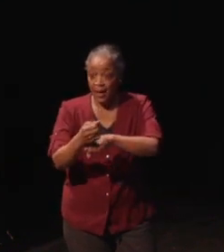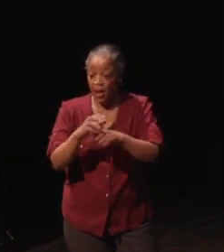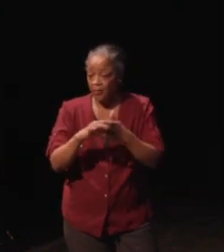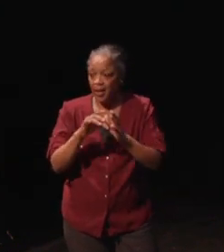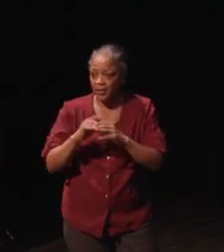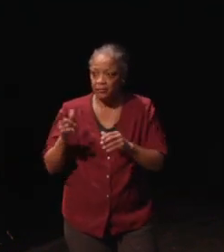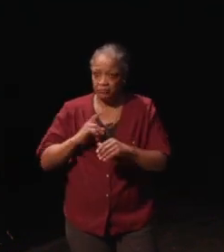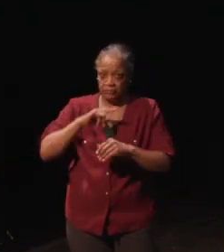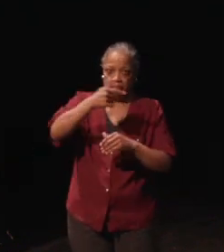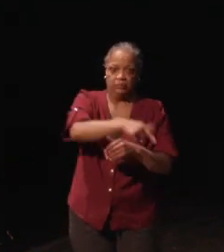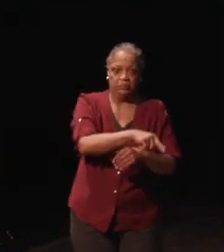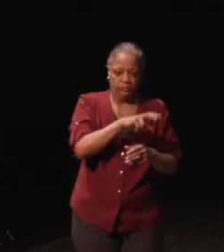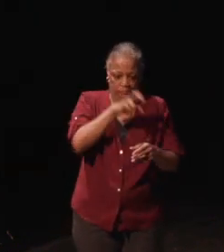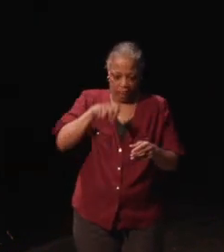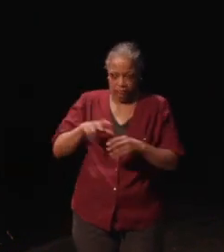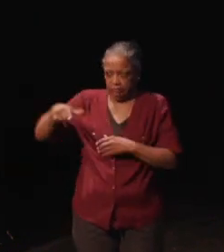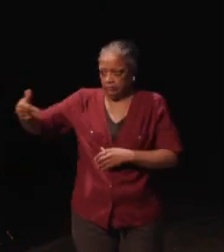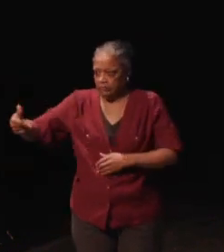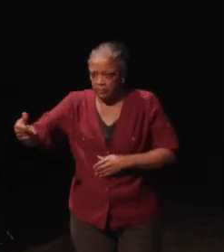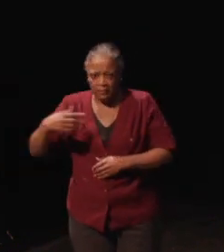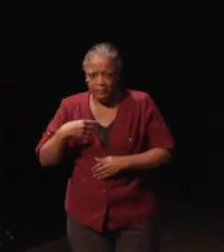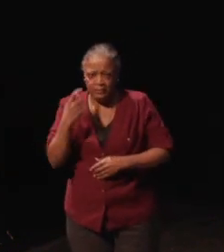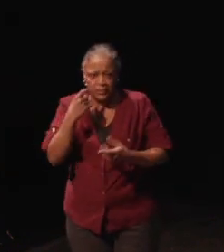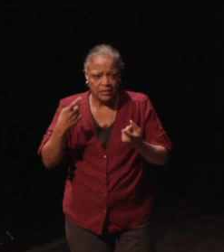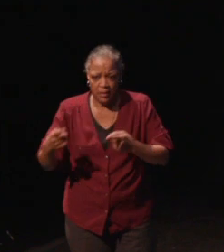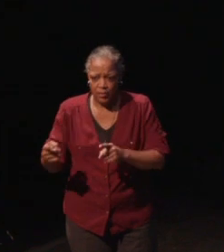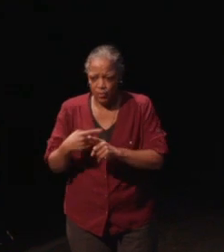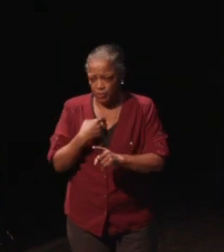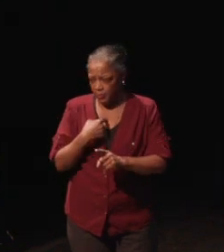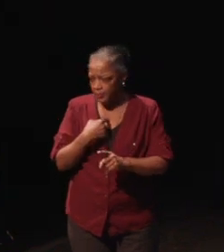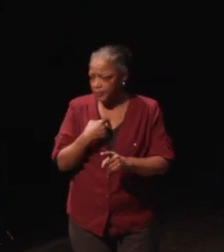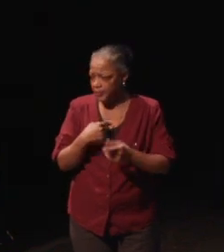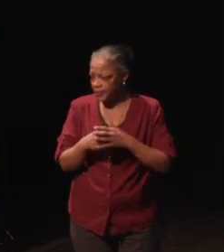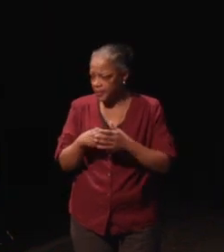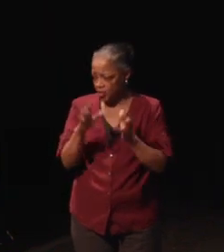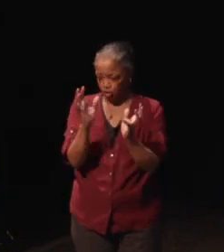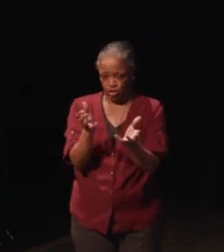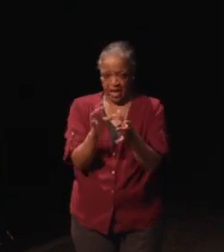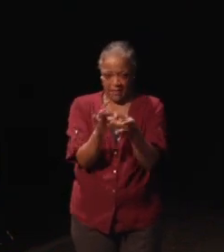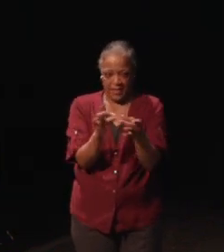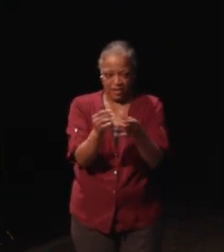actually was one in a board game that I just recently did, or a chat message received.